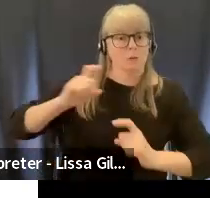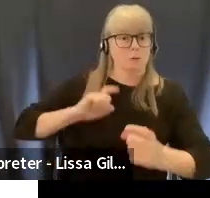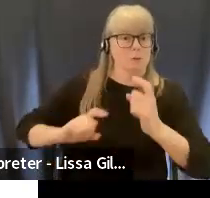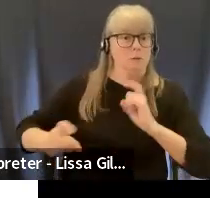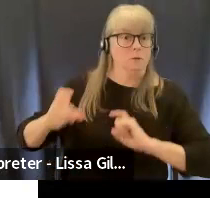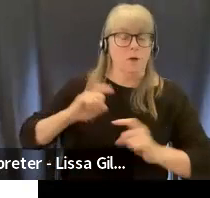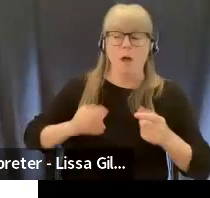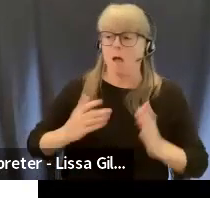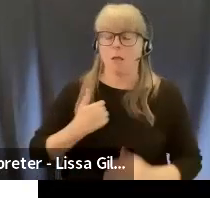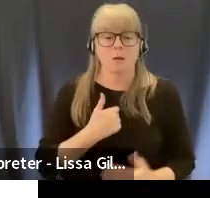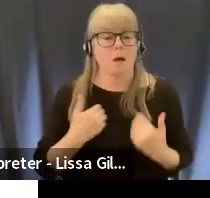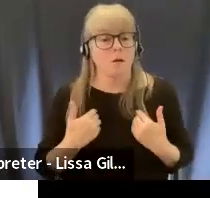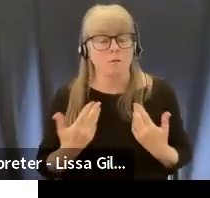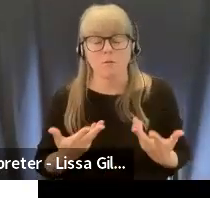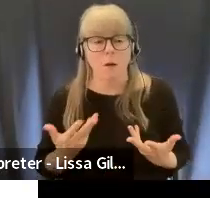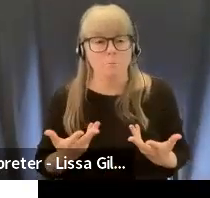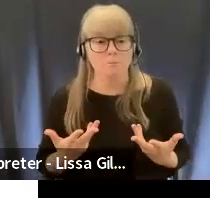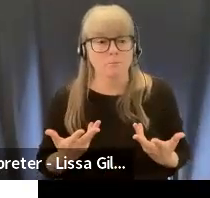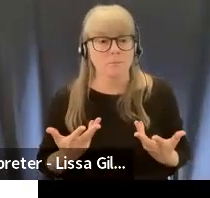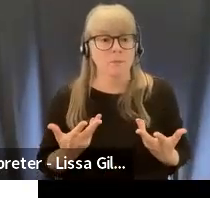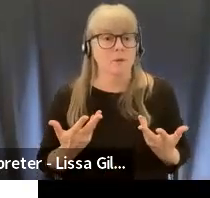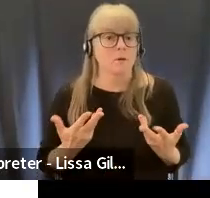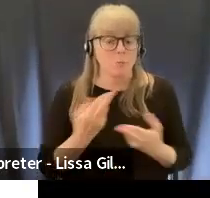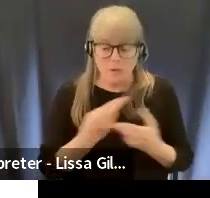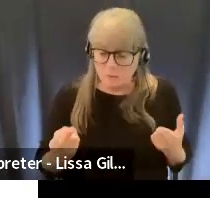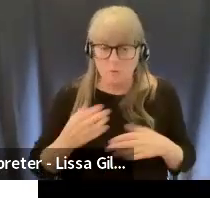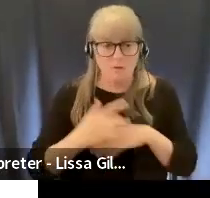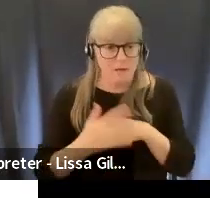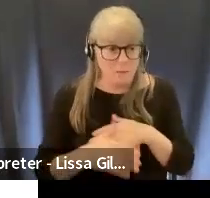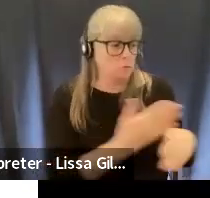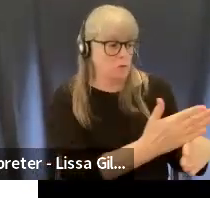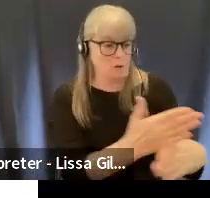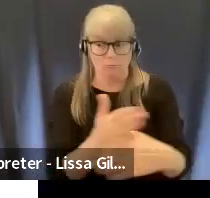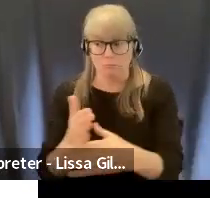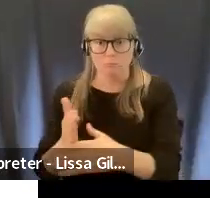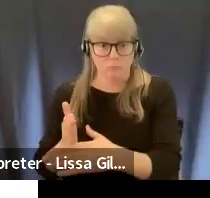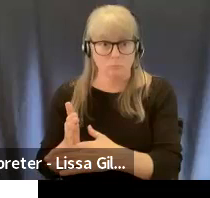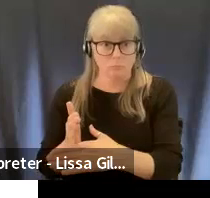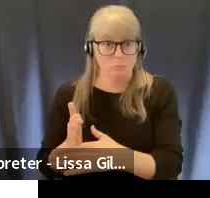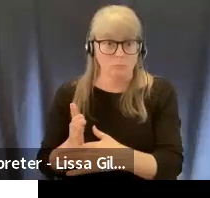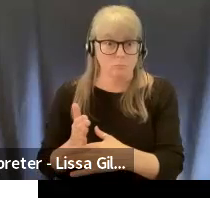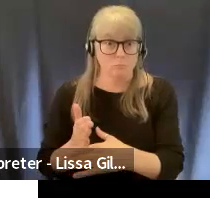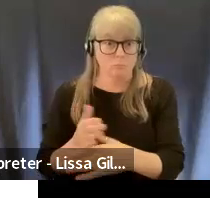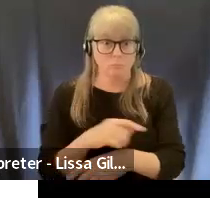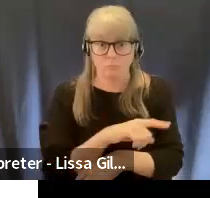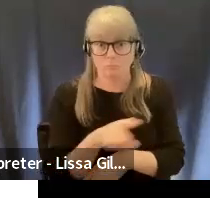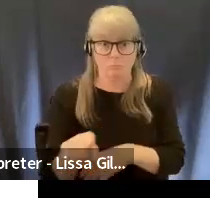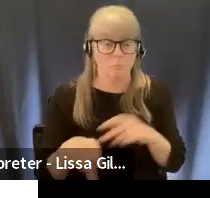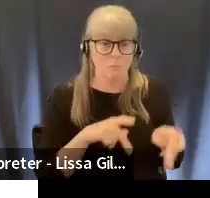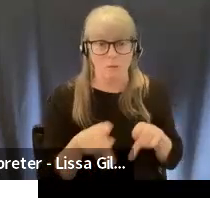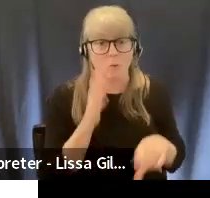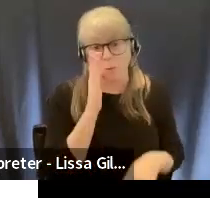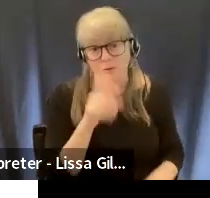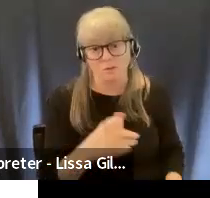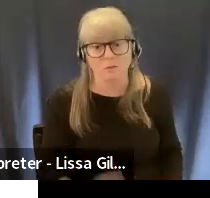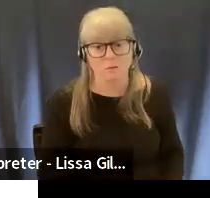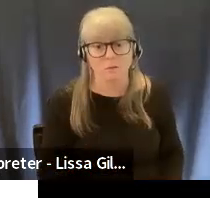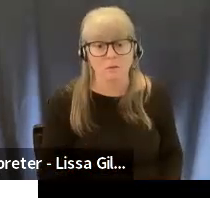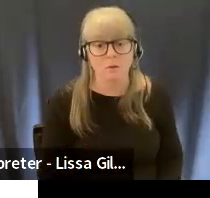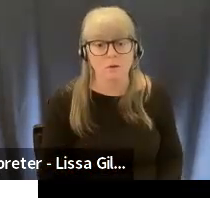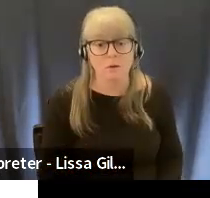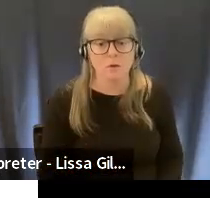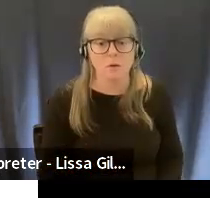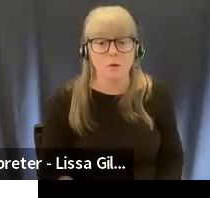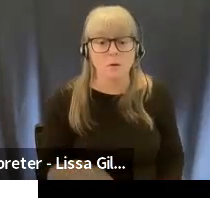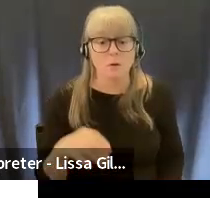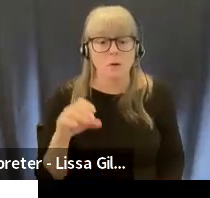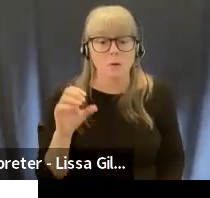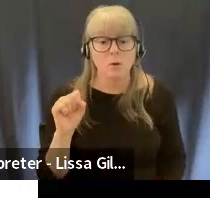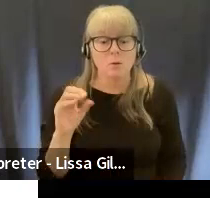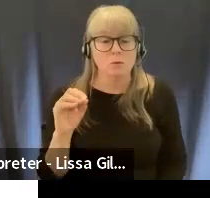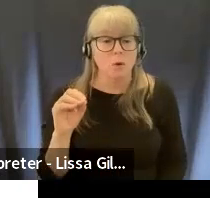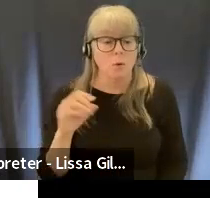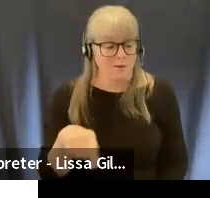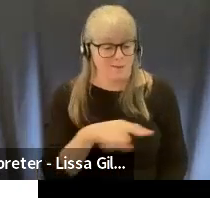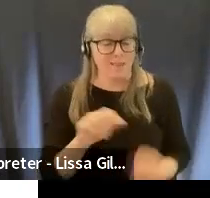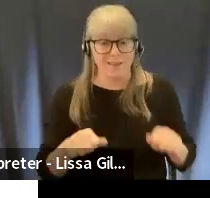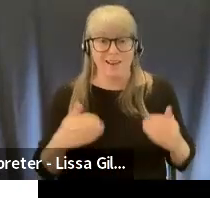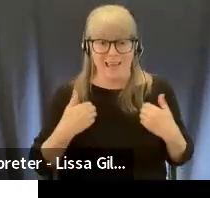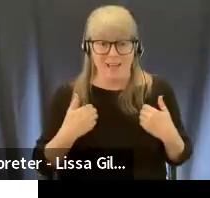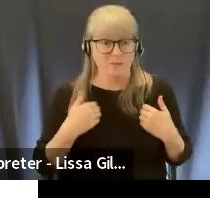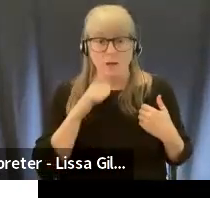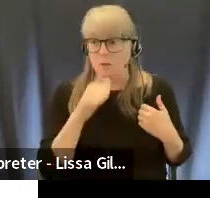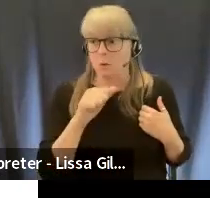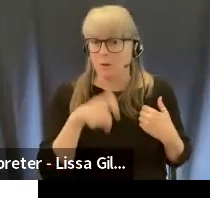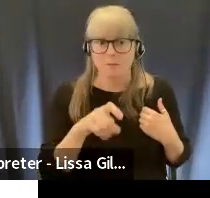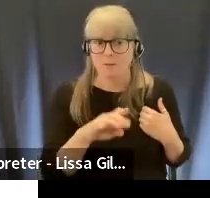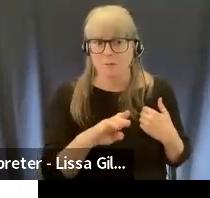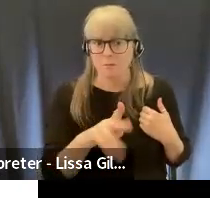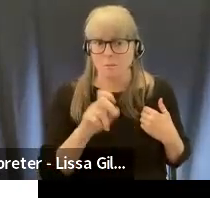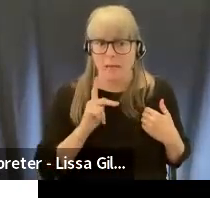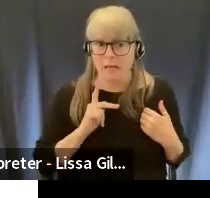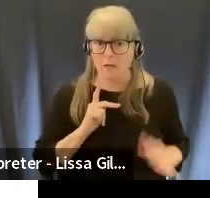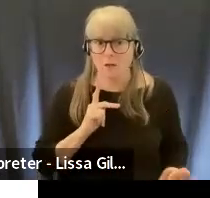It may take a week or so, but we get these donations and that's what allows us to have resources to all social with people who will need them so that they can have them.